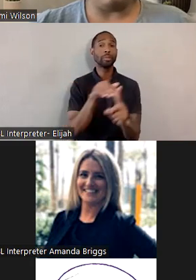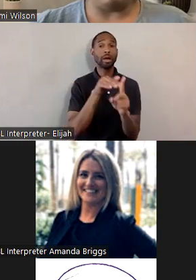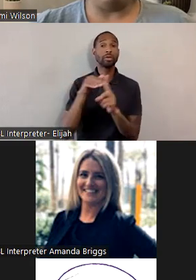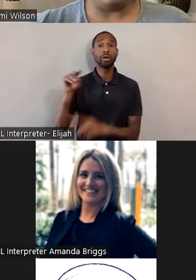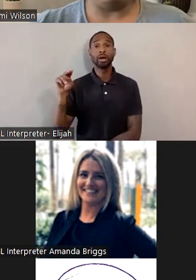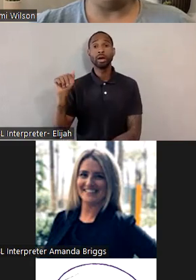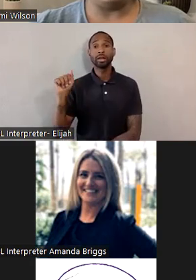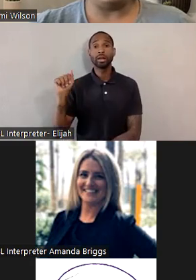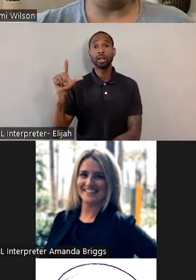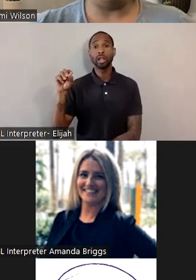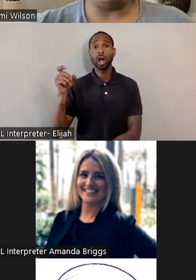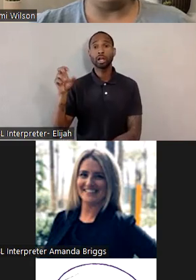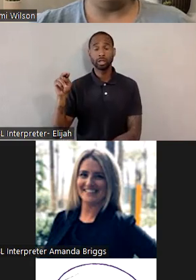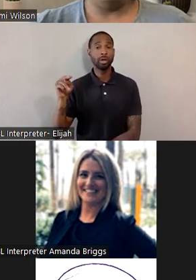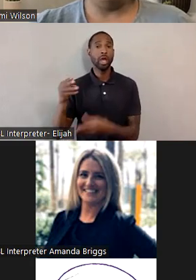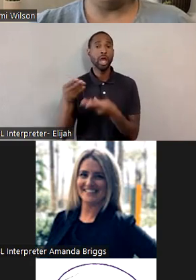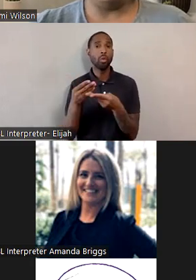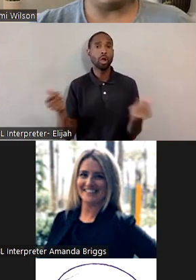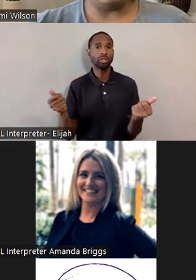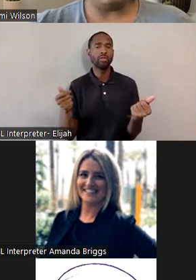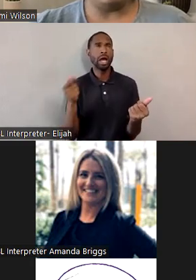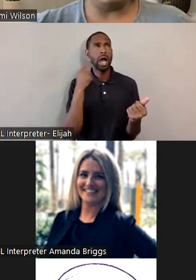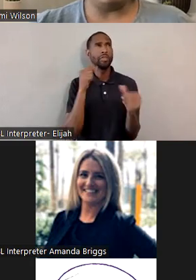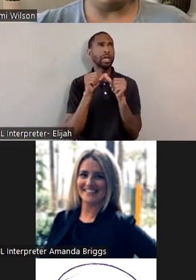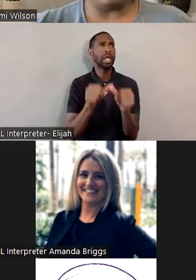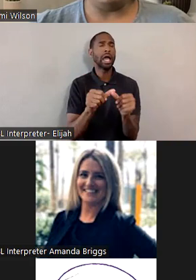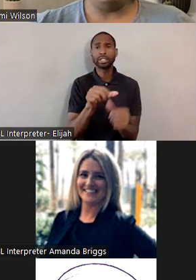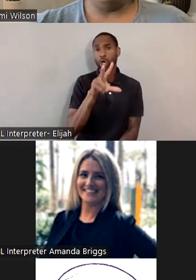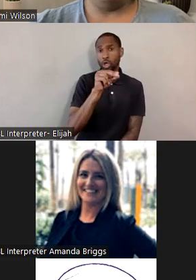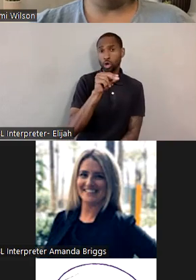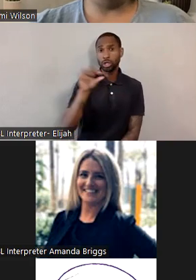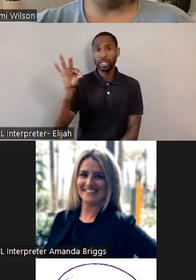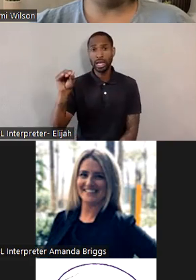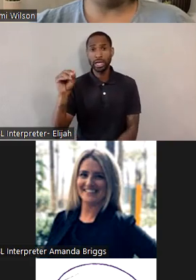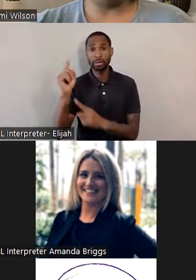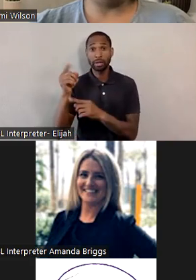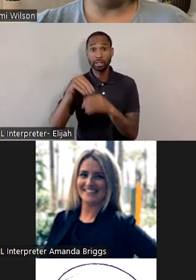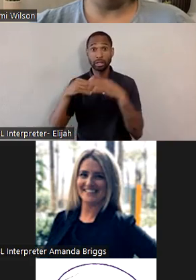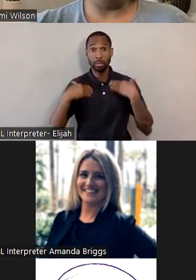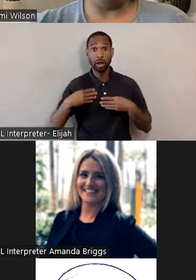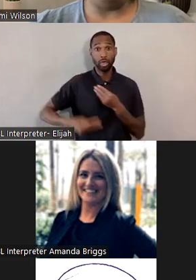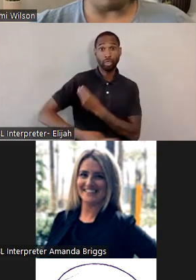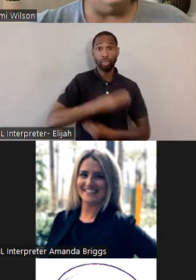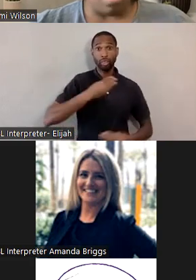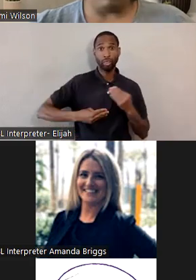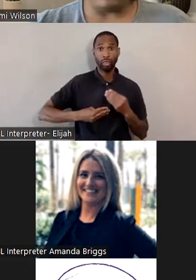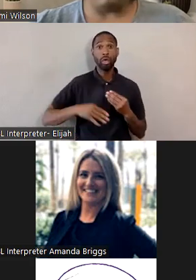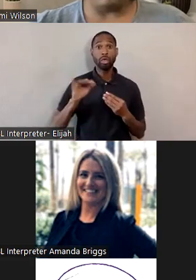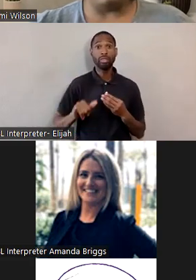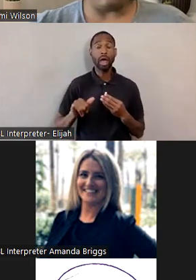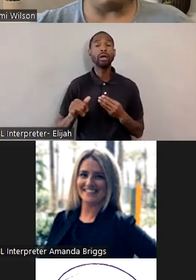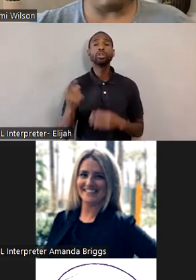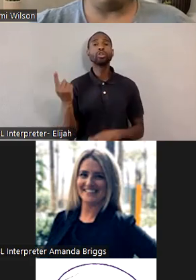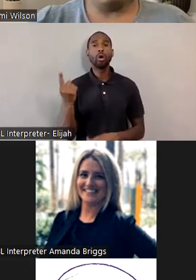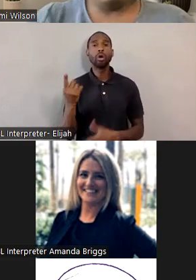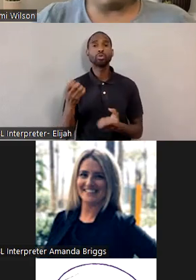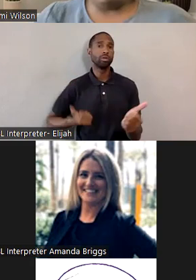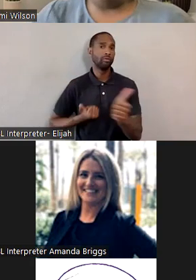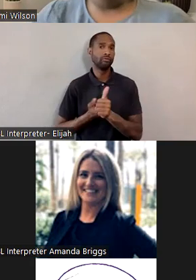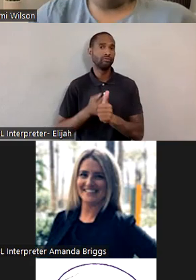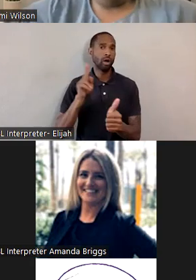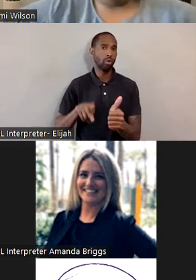off. It only lasts 30 to 90 minutes in the body. So you always want to follow up with